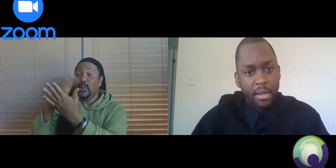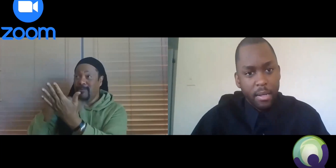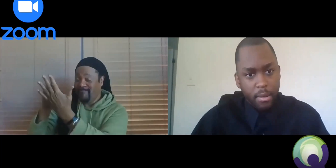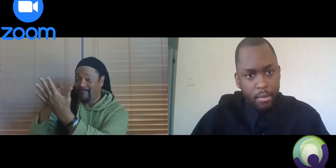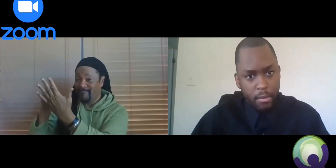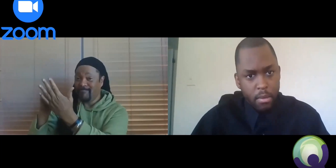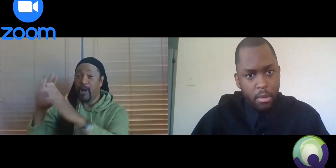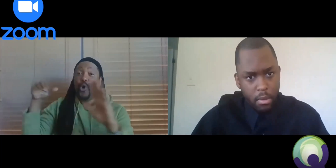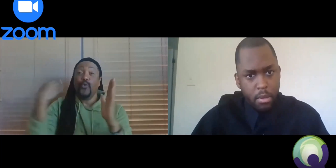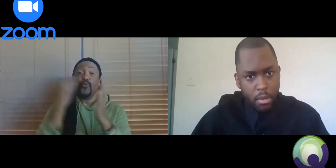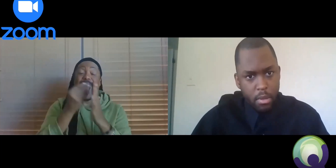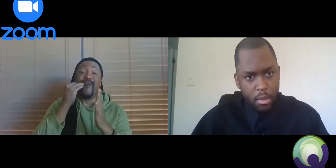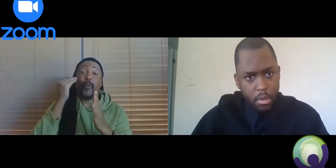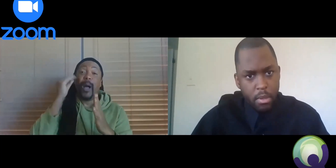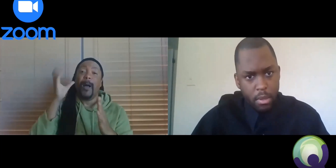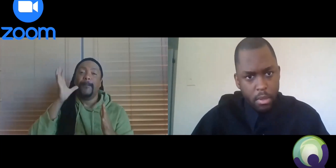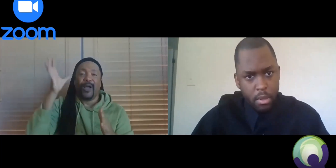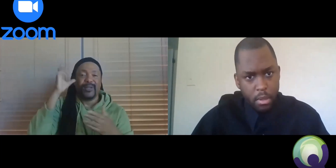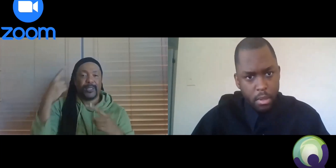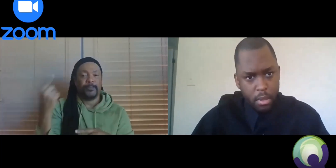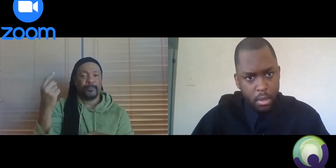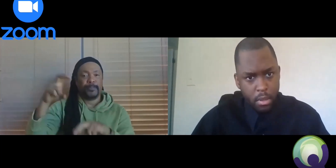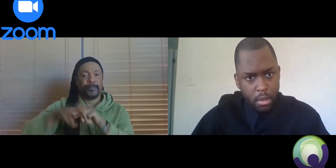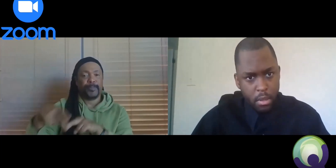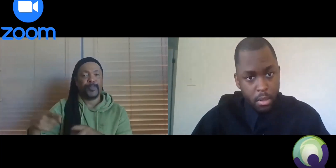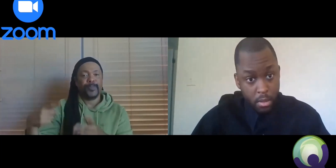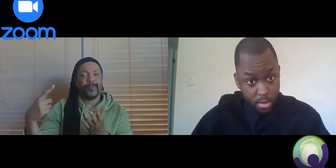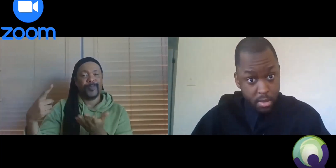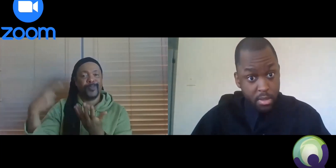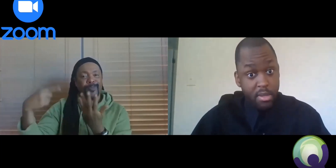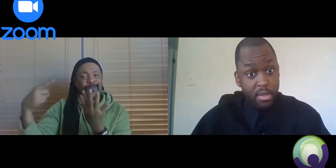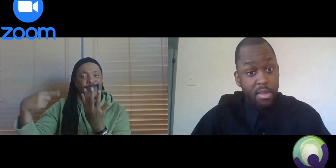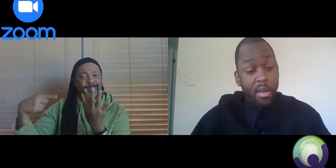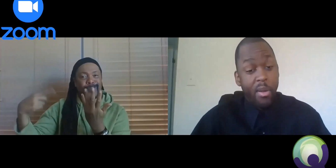After I would go to school and learn all day, then come home, my parents were like, “Come sit down…”